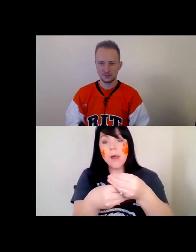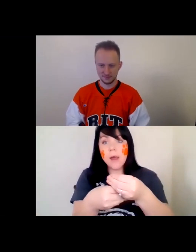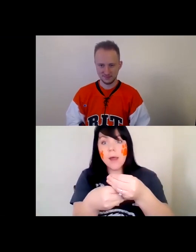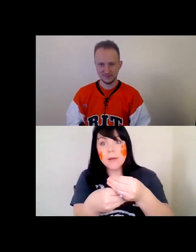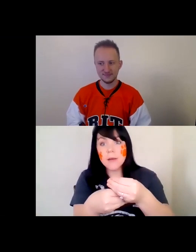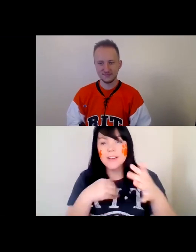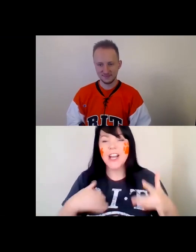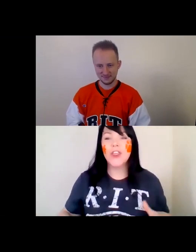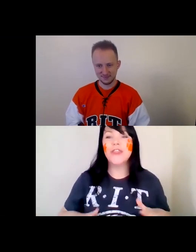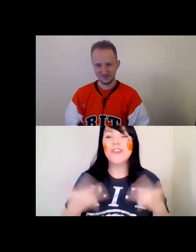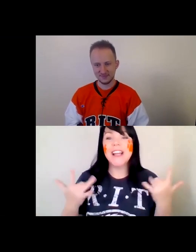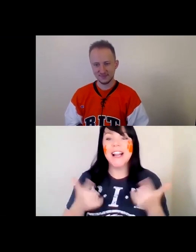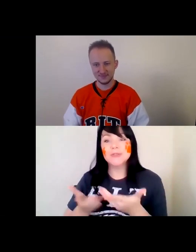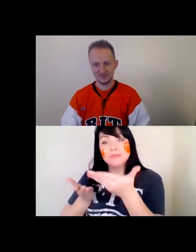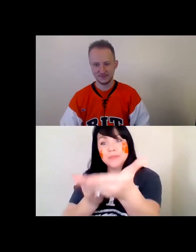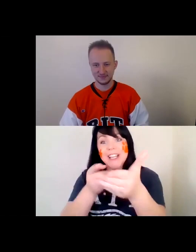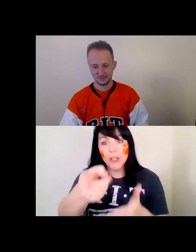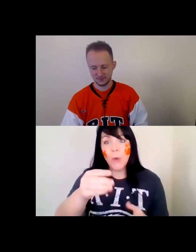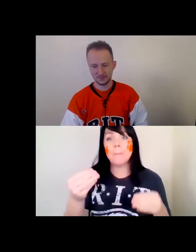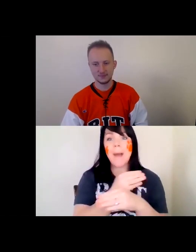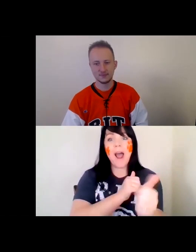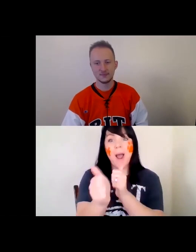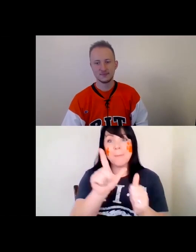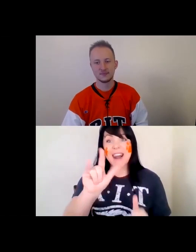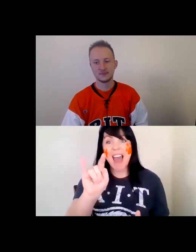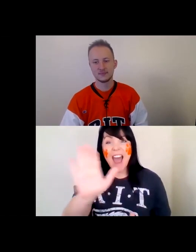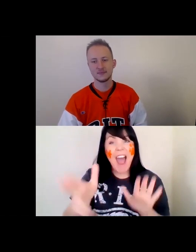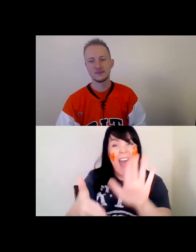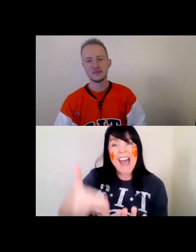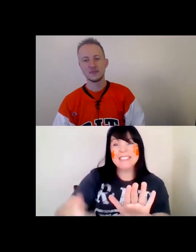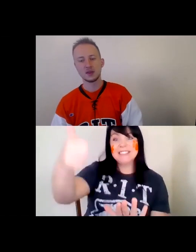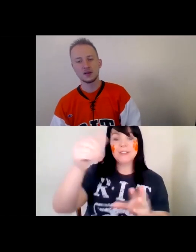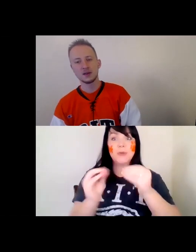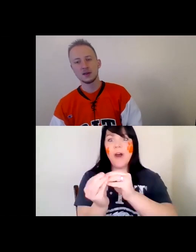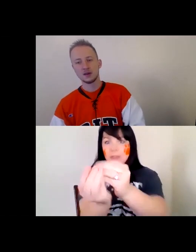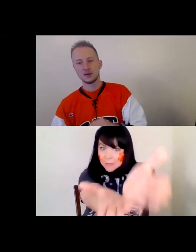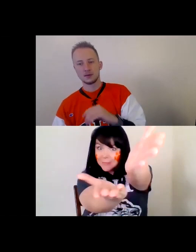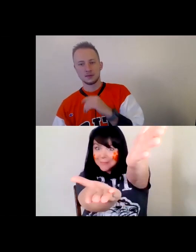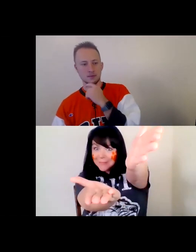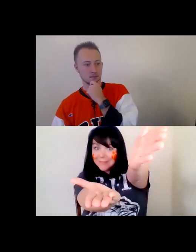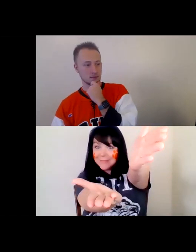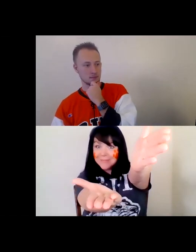Michelle: and I’m thrilled to bring you the Math Competition Lite’s highest scorer....